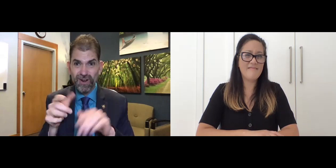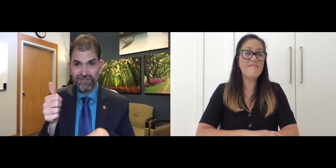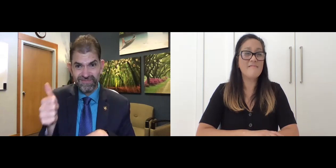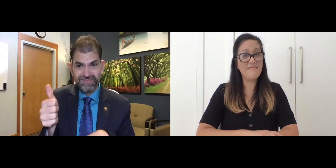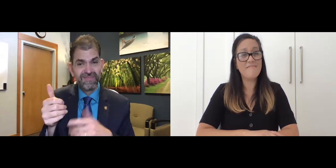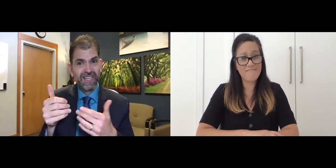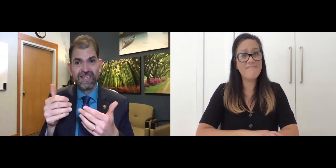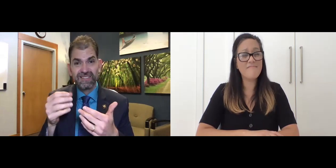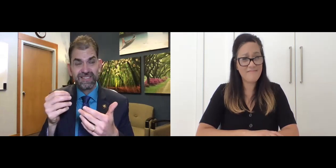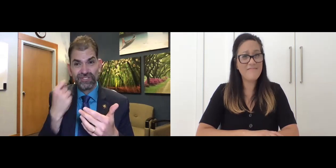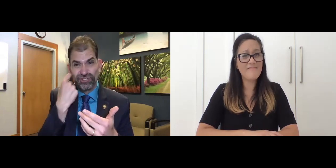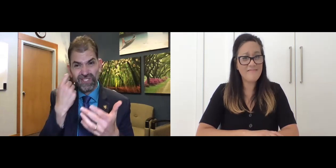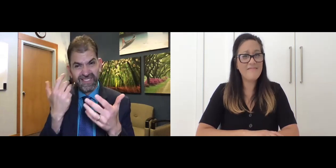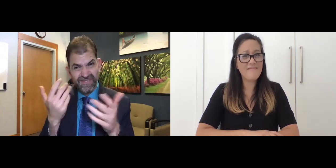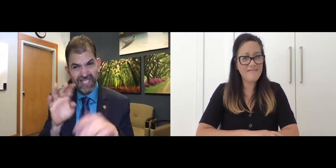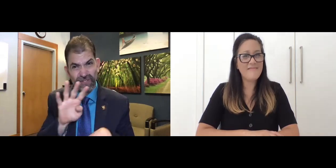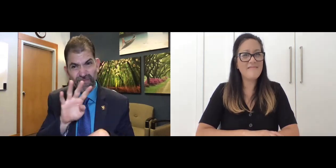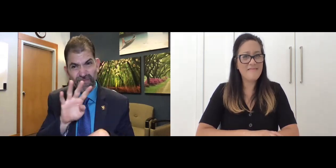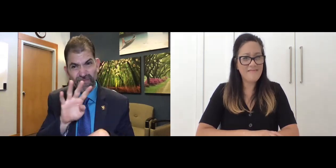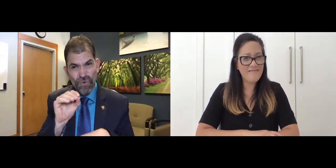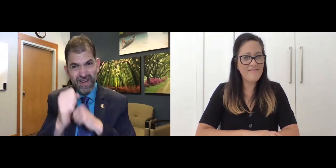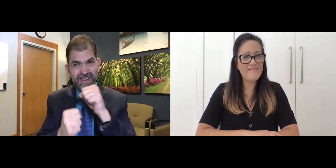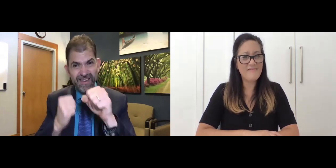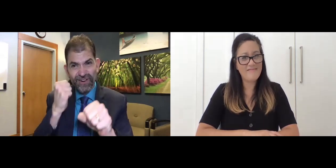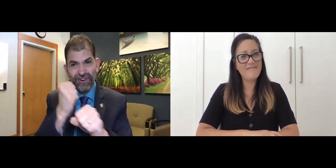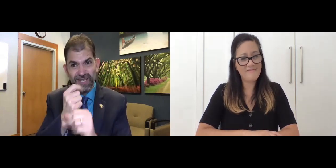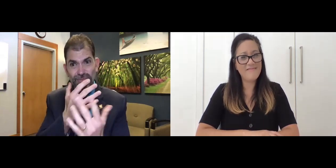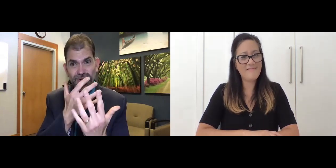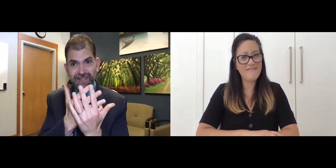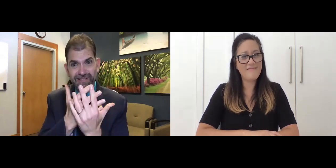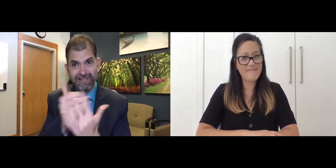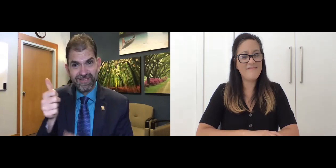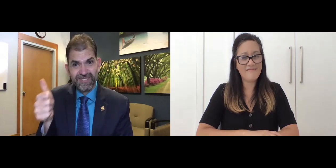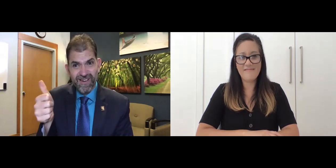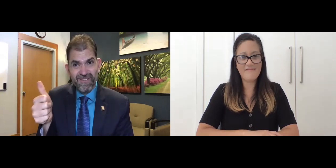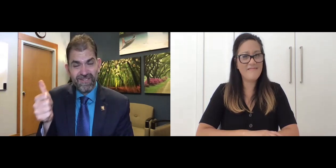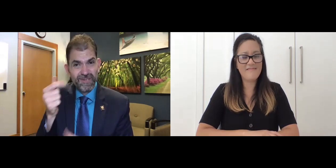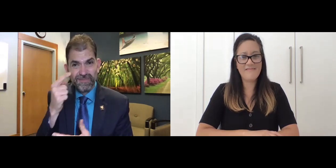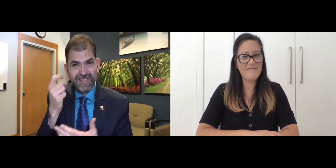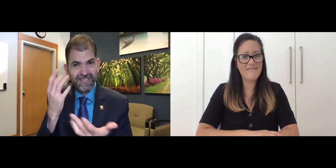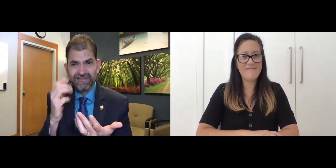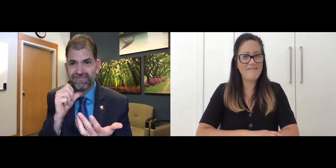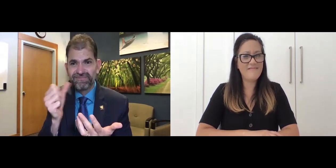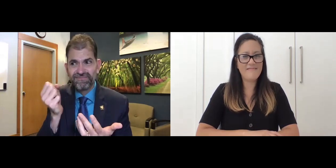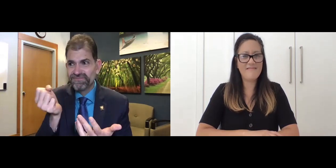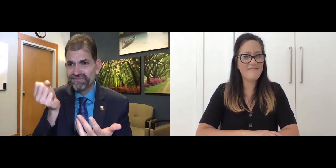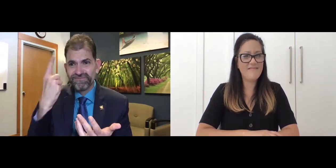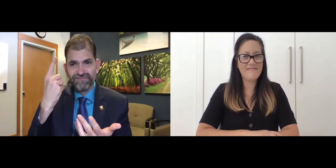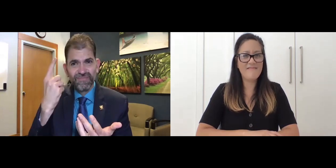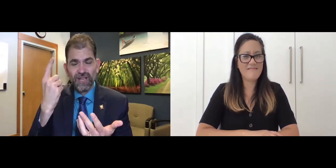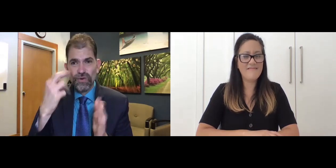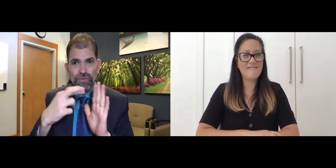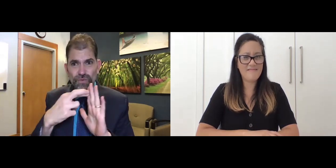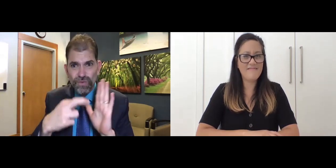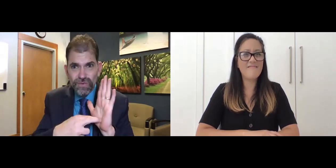ended up becoming a criminal and was in jail for 40 years